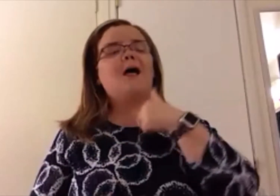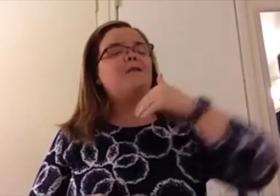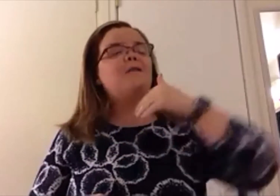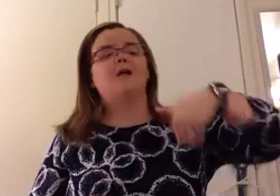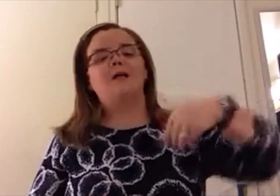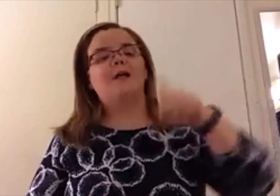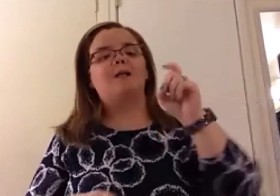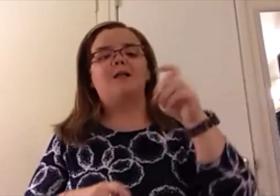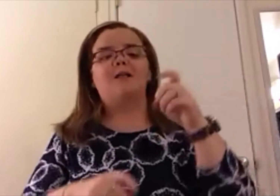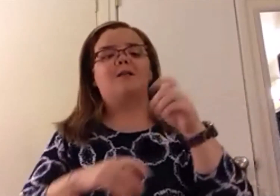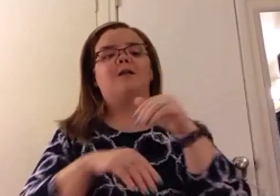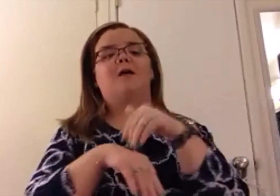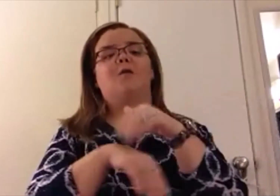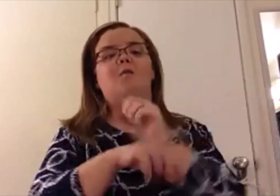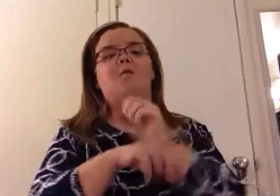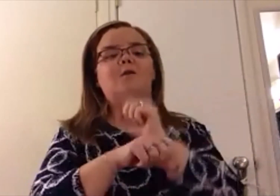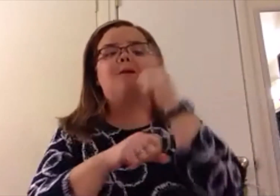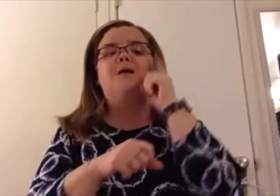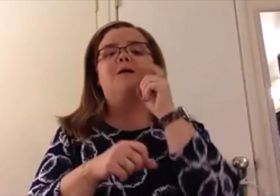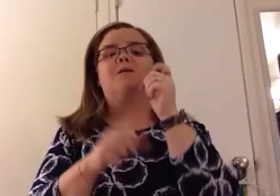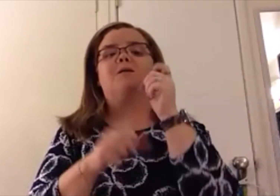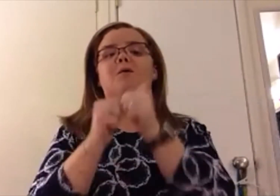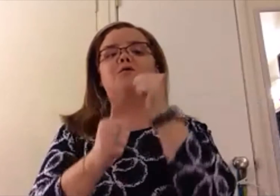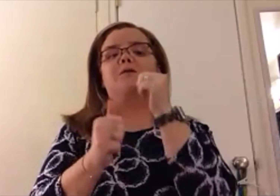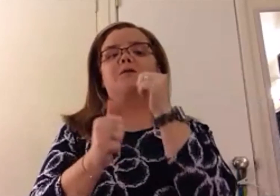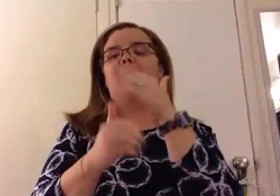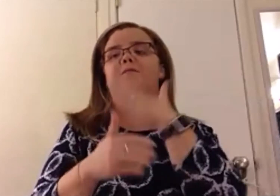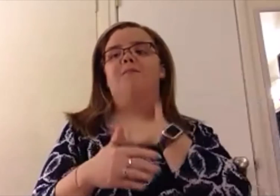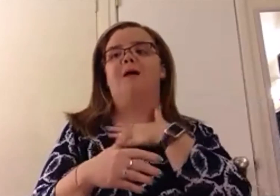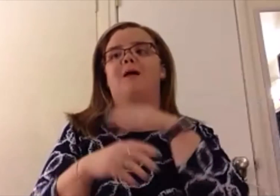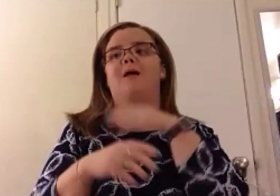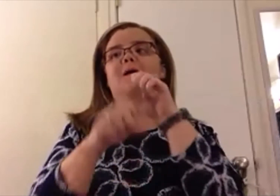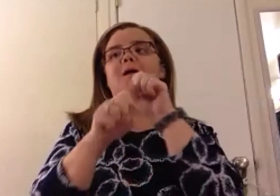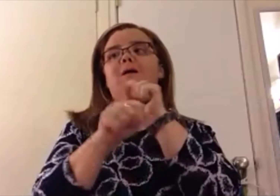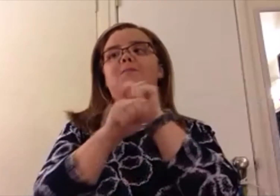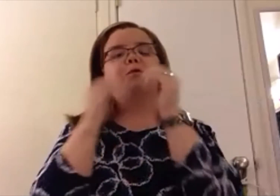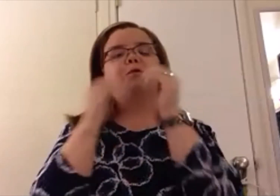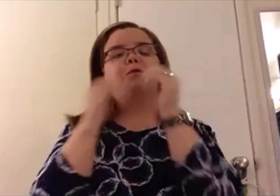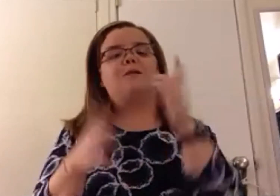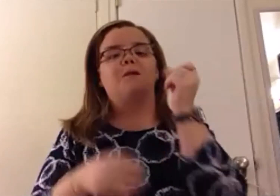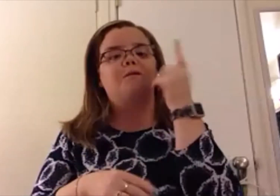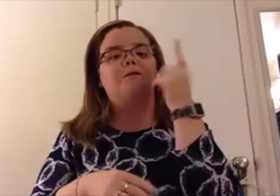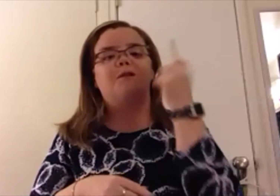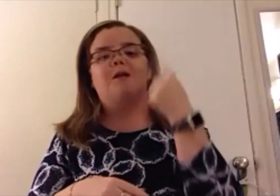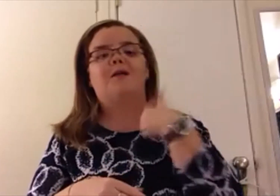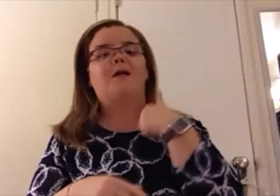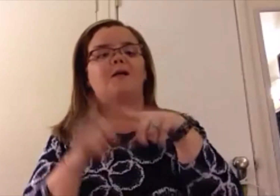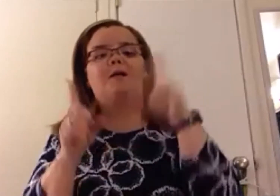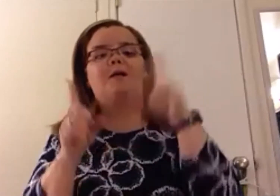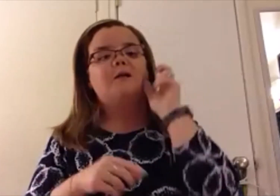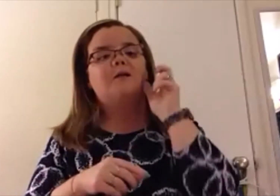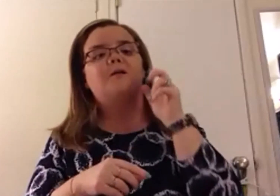have not yet needed it at work because most of my employees understand that i can't hear